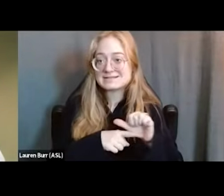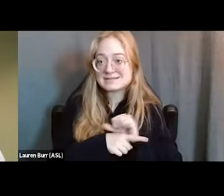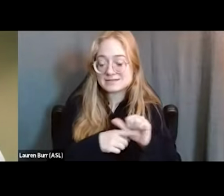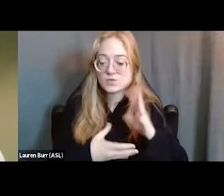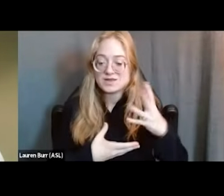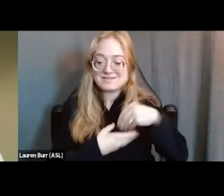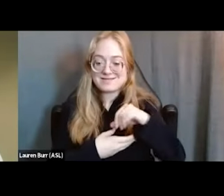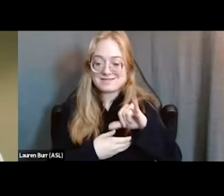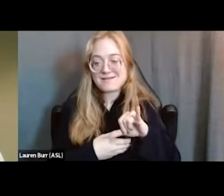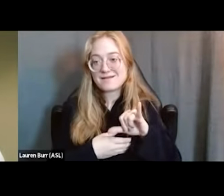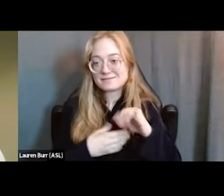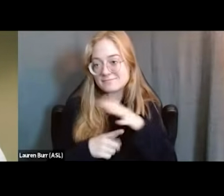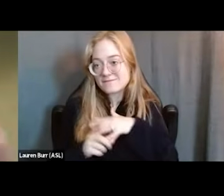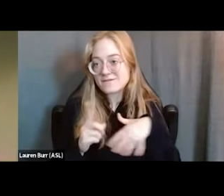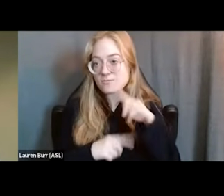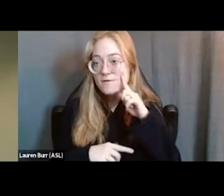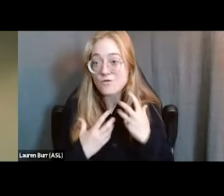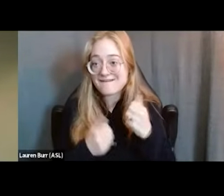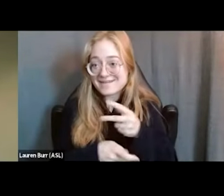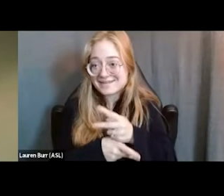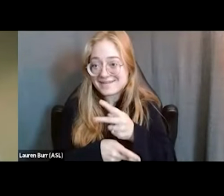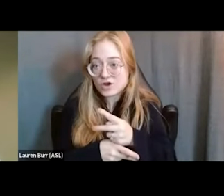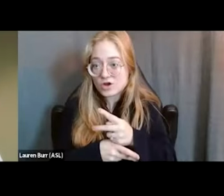where they may be seeking services. And there's decreased accessibility,